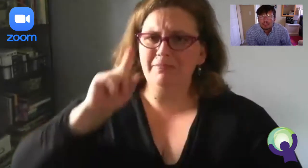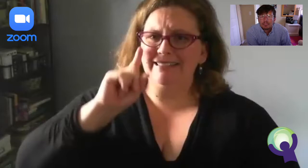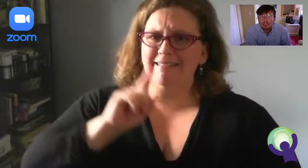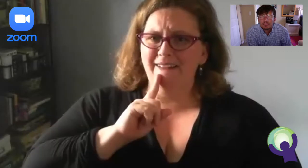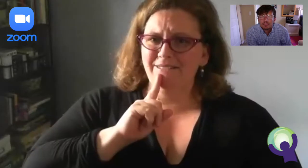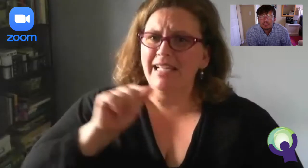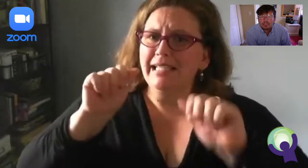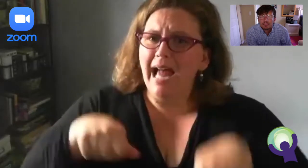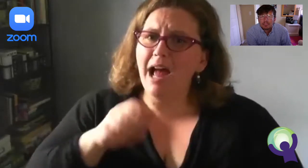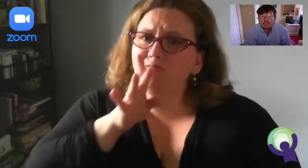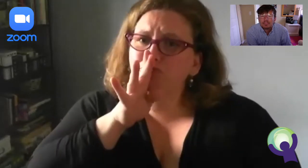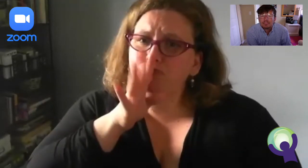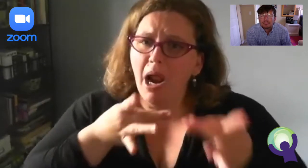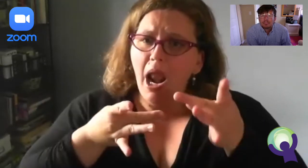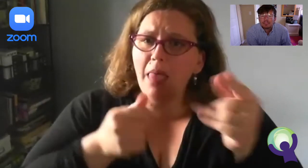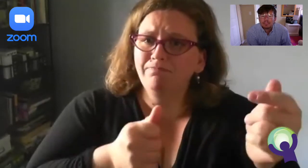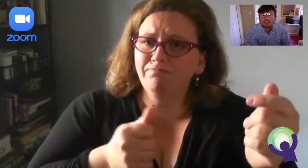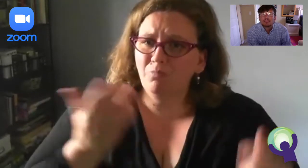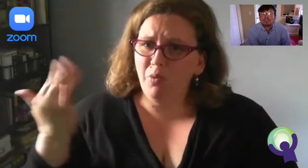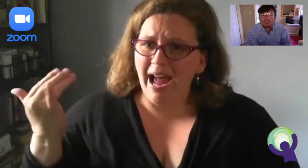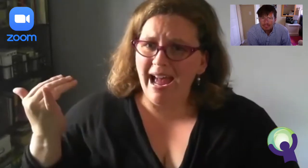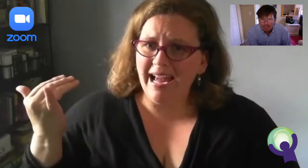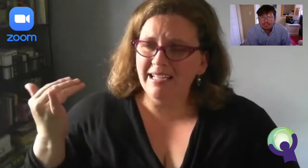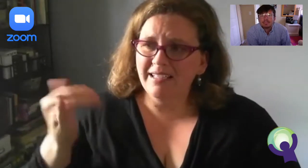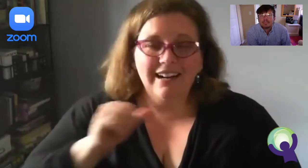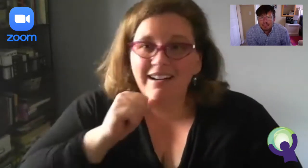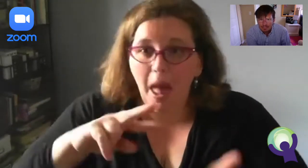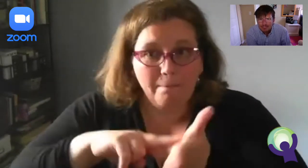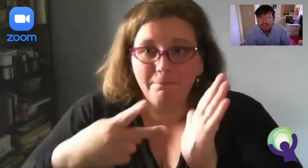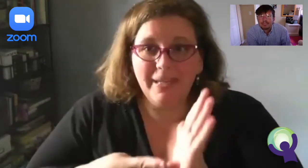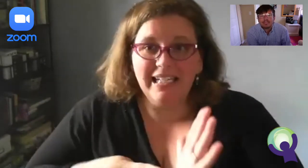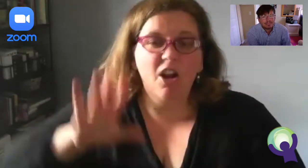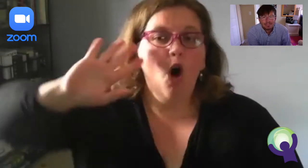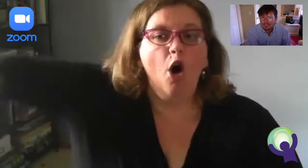why some people who are deaf can speak very fluently and why others may not be